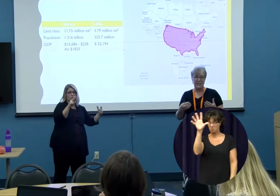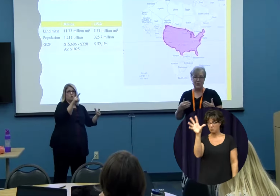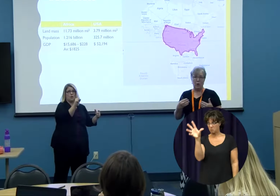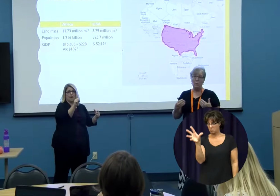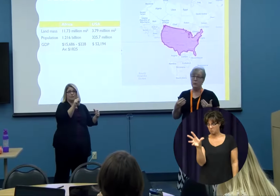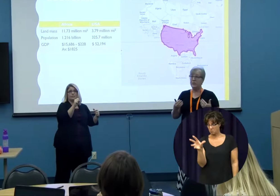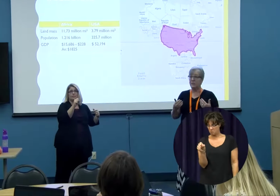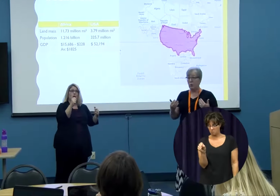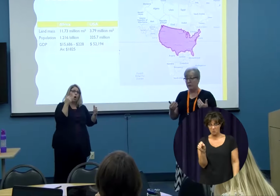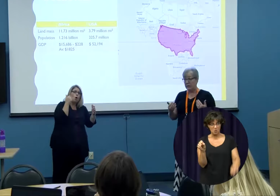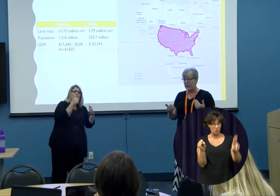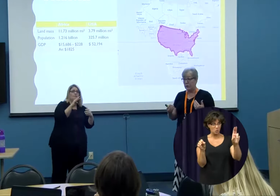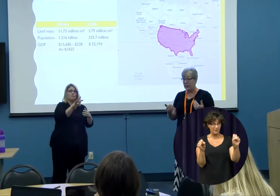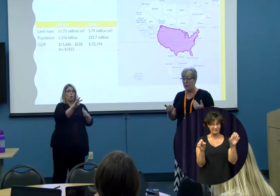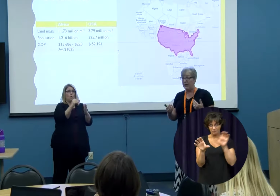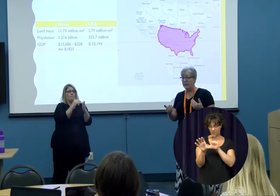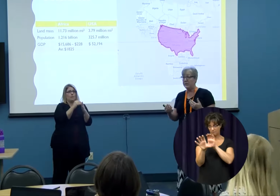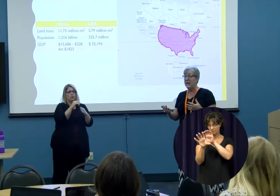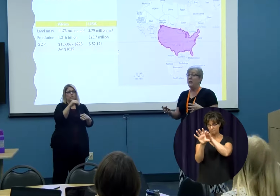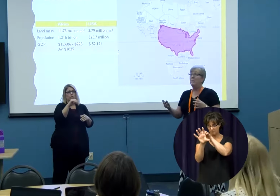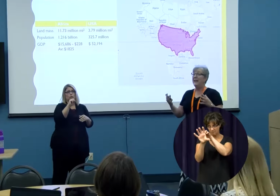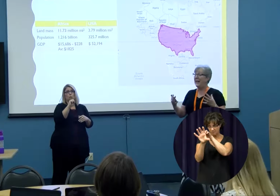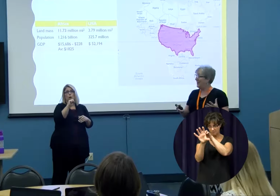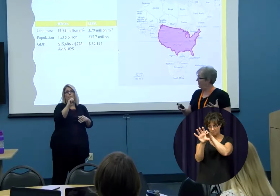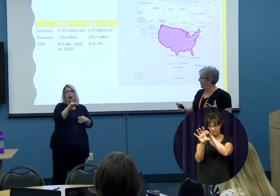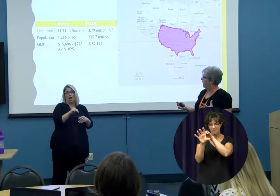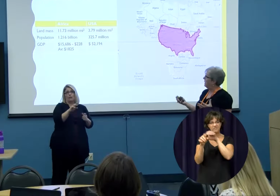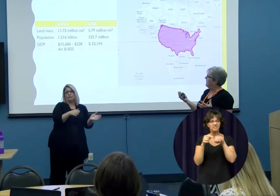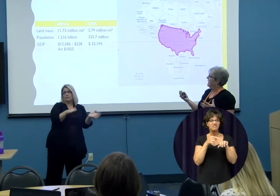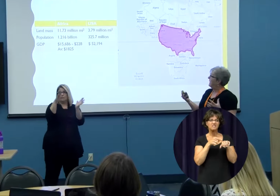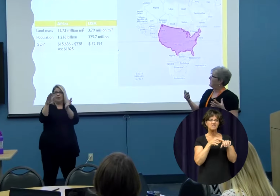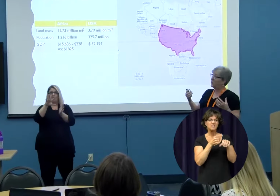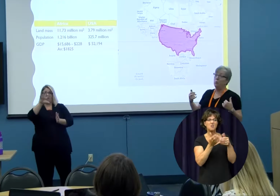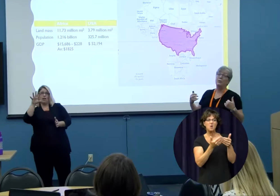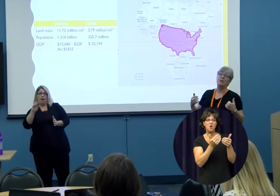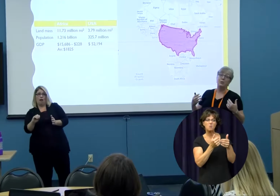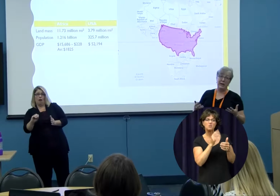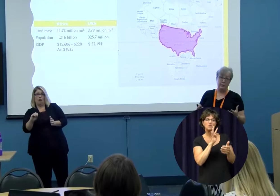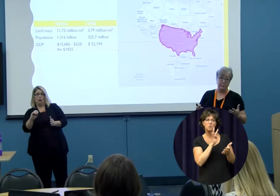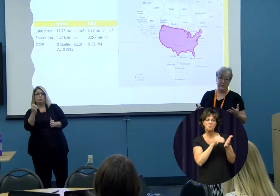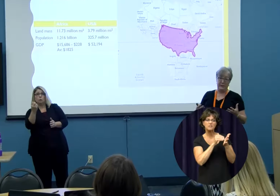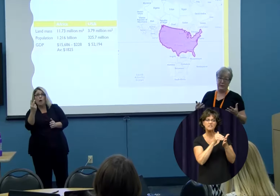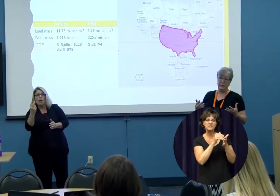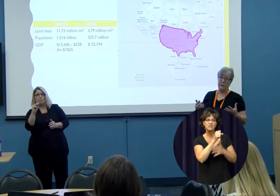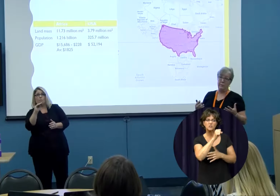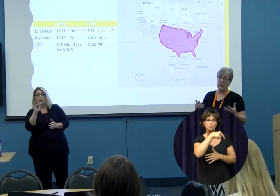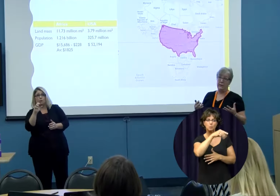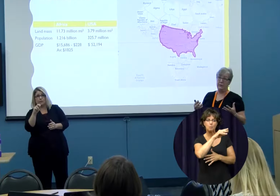it's almost four million square miles, but Africa is almost 12 million square miles.